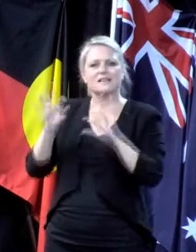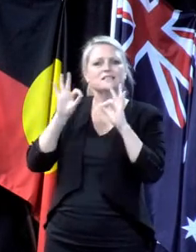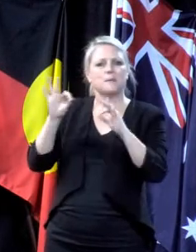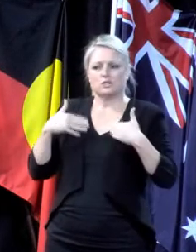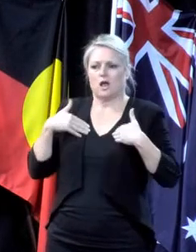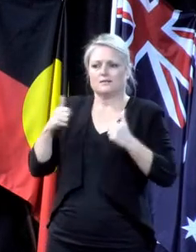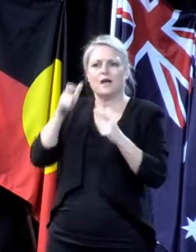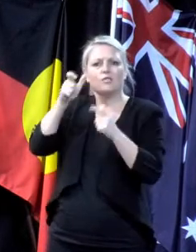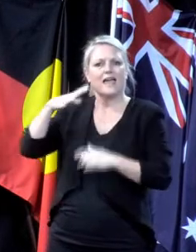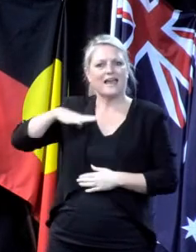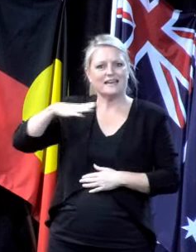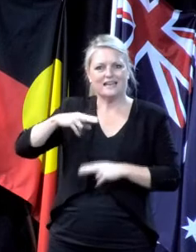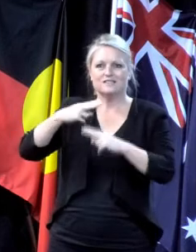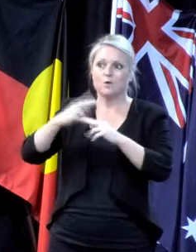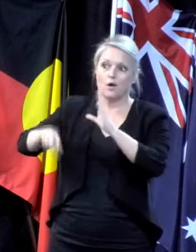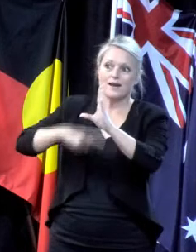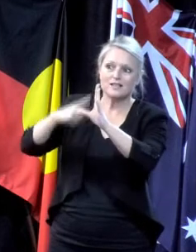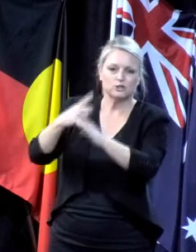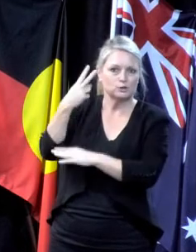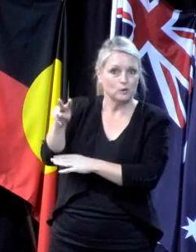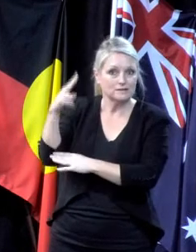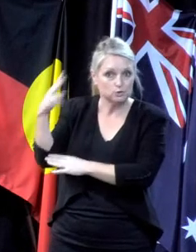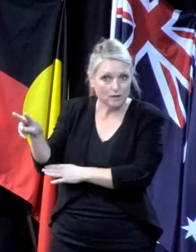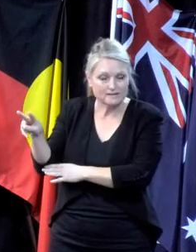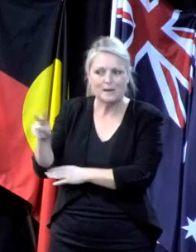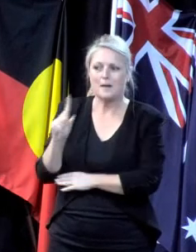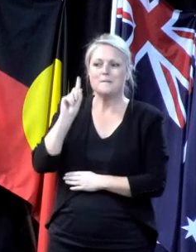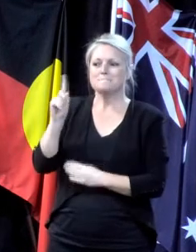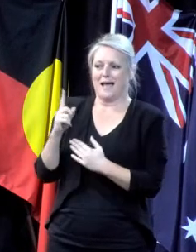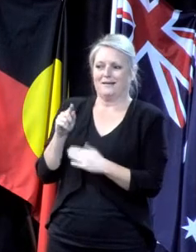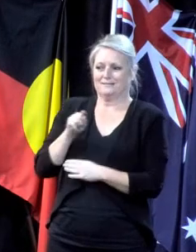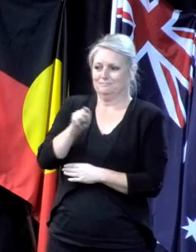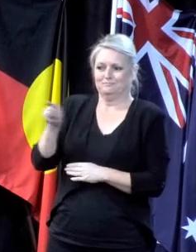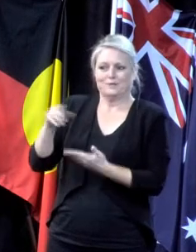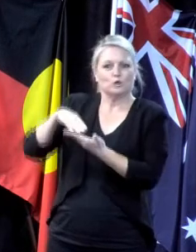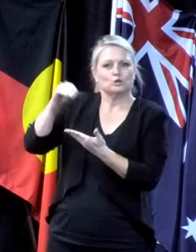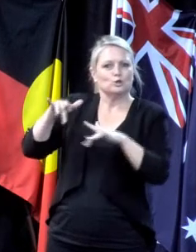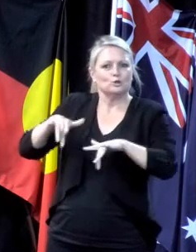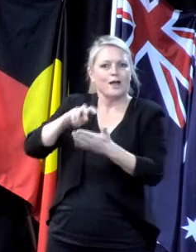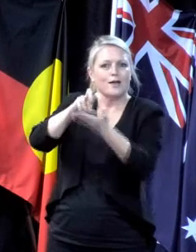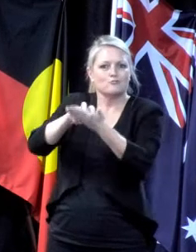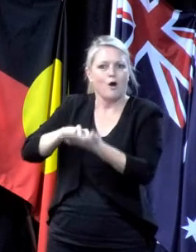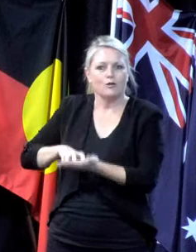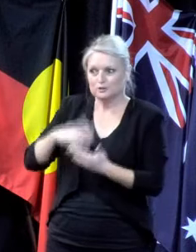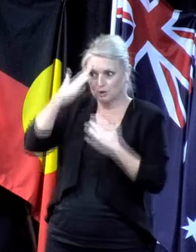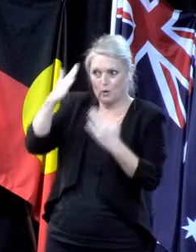many of our students have... are yet to enroll. so I don’t know if or what or who has specialised health needs